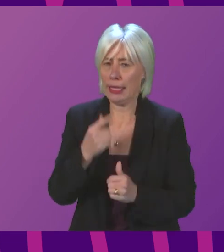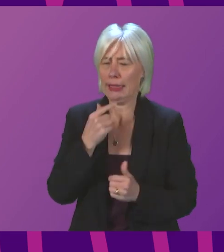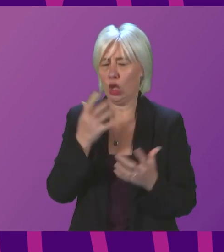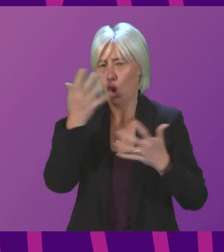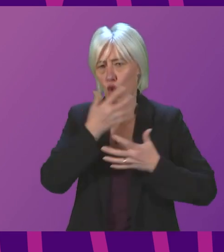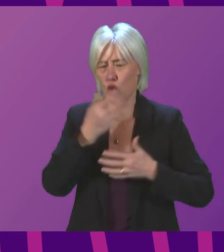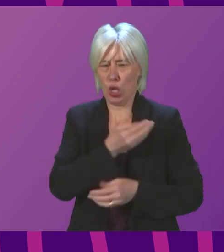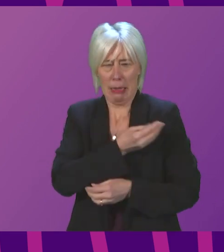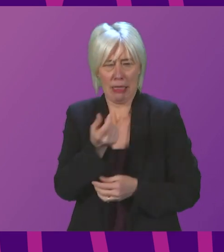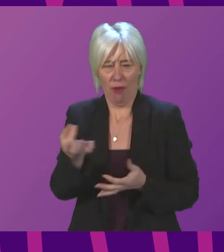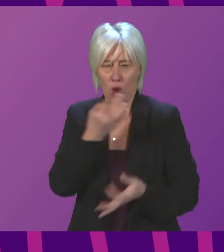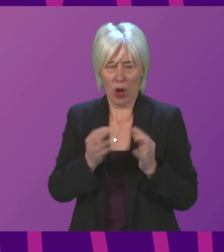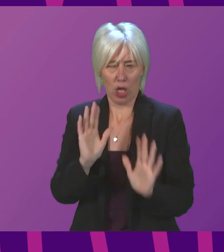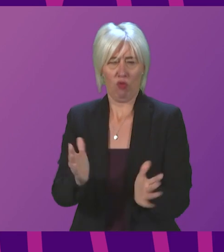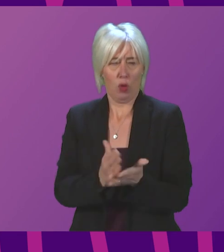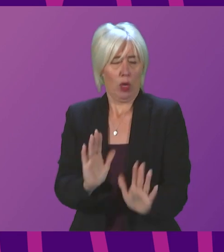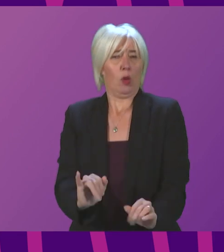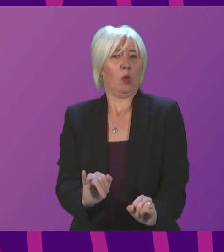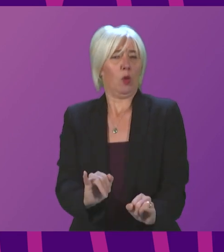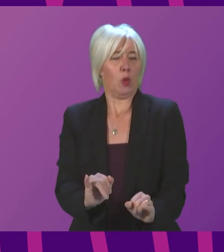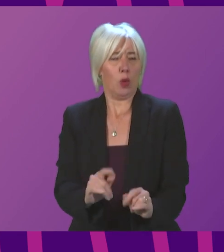nature of the questions. One of the questions asks: